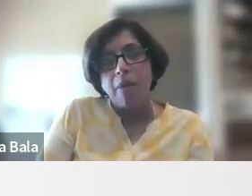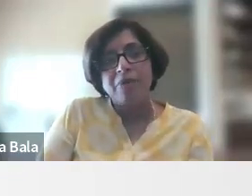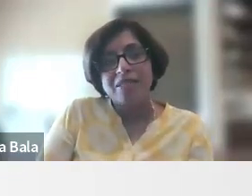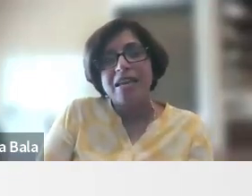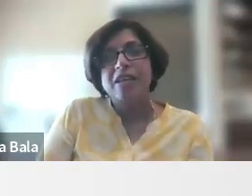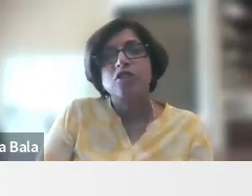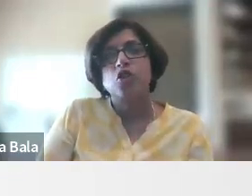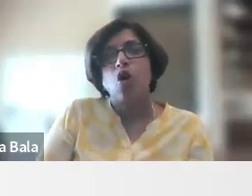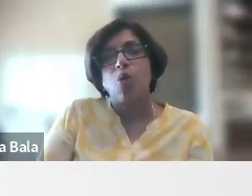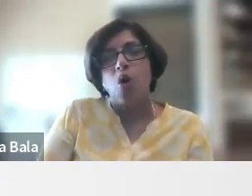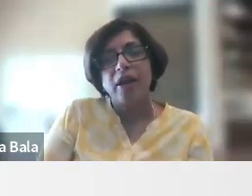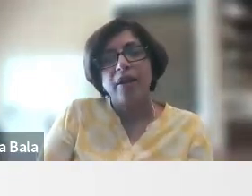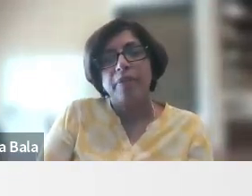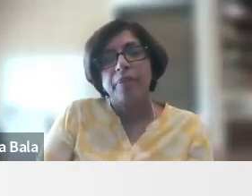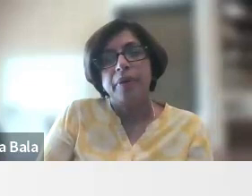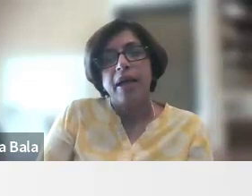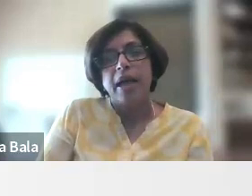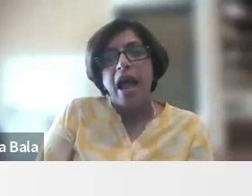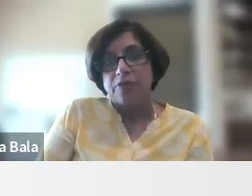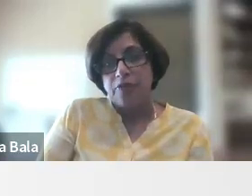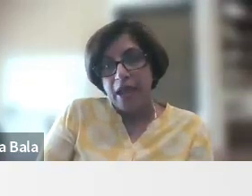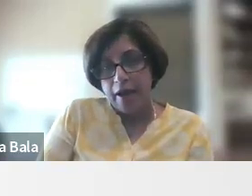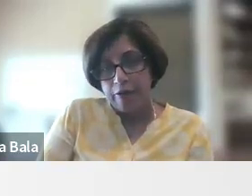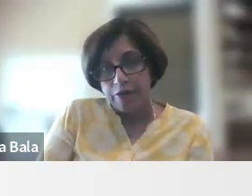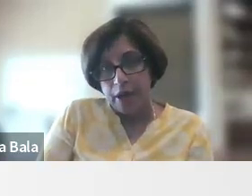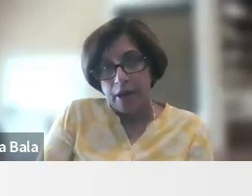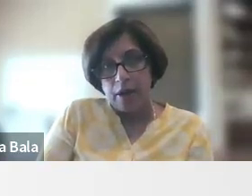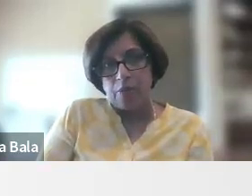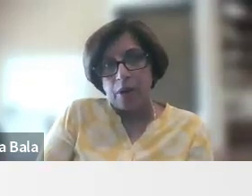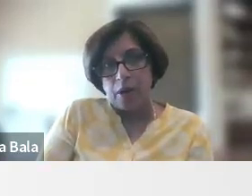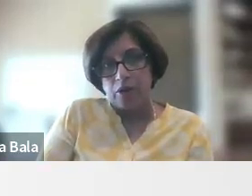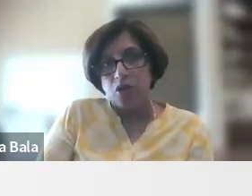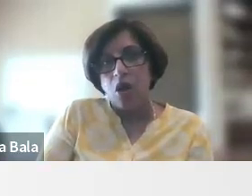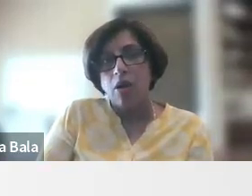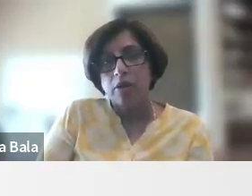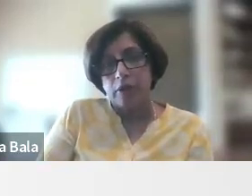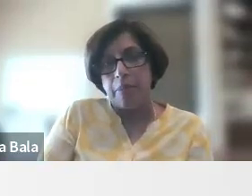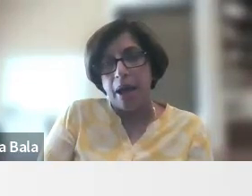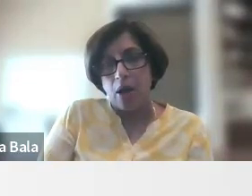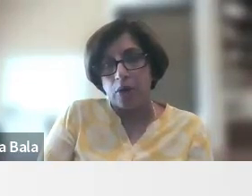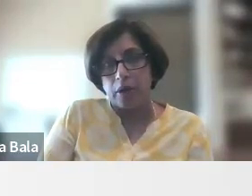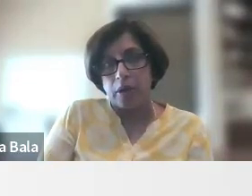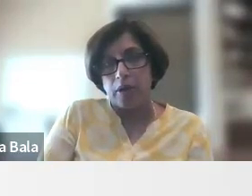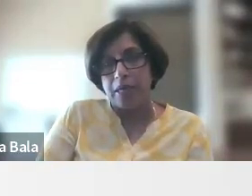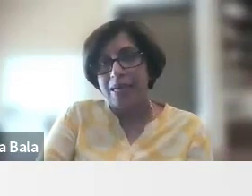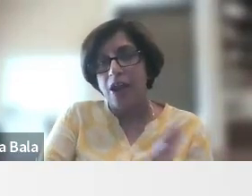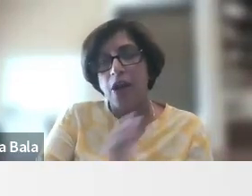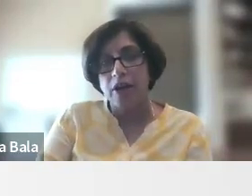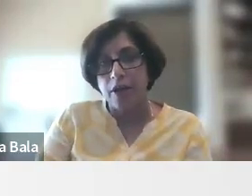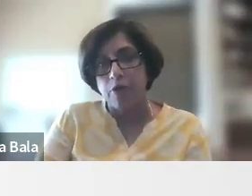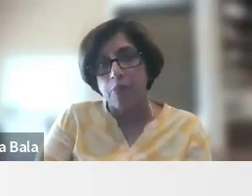common mistakes to avoid. As we have talked about the clarity of